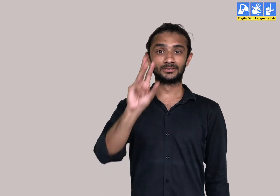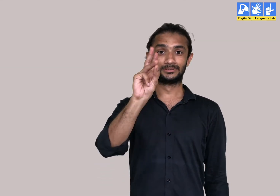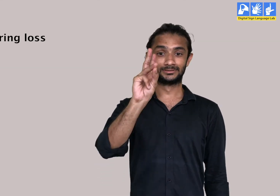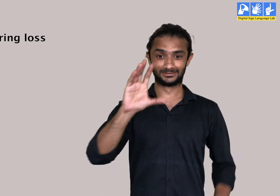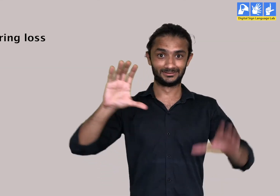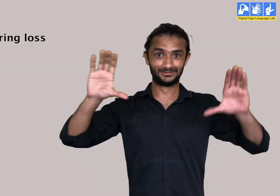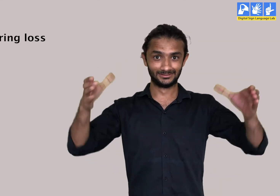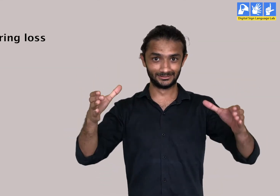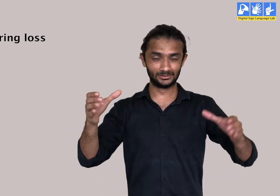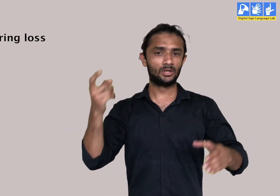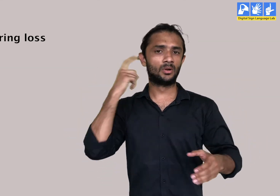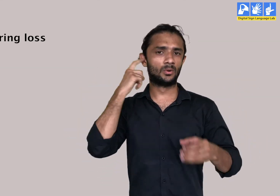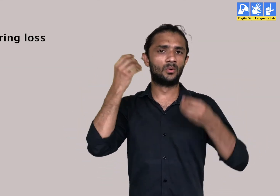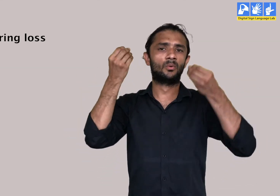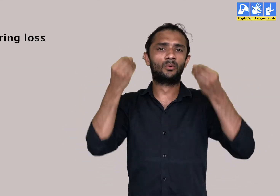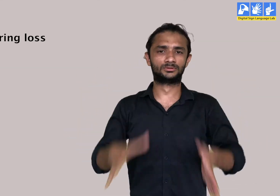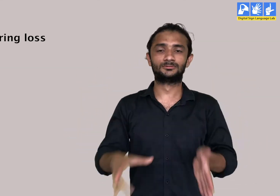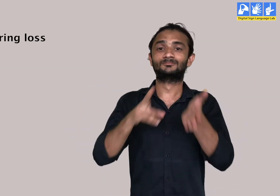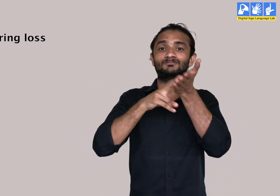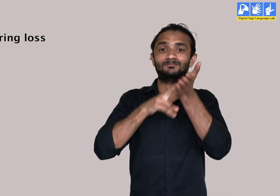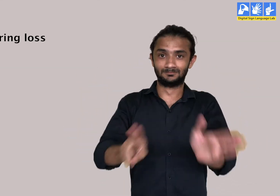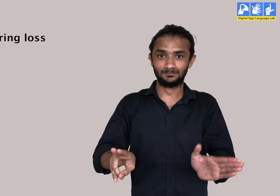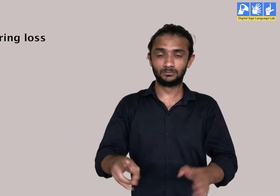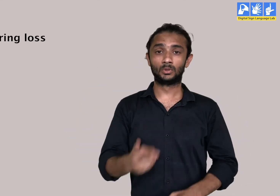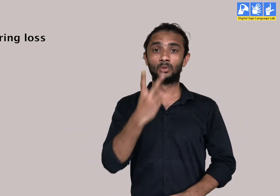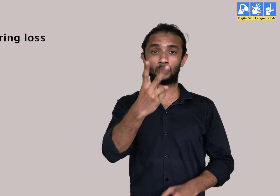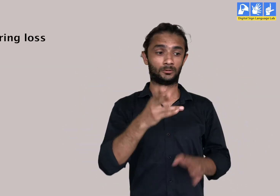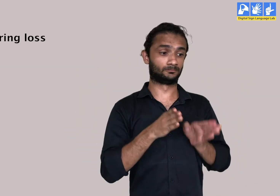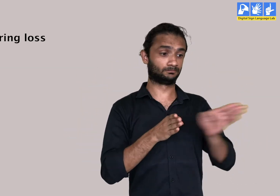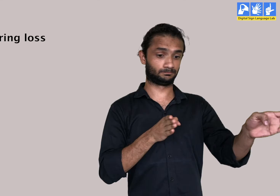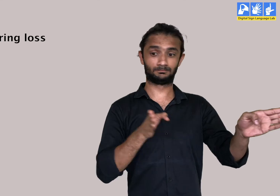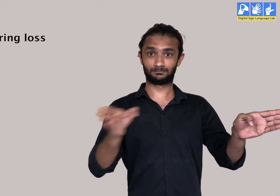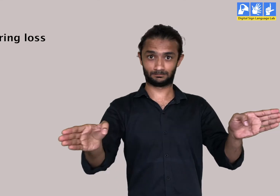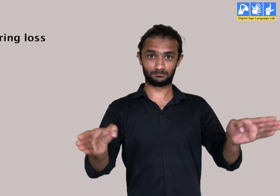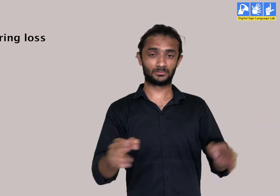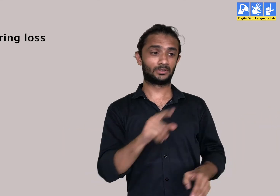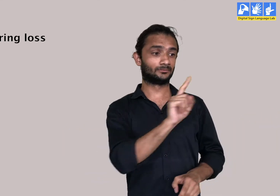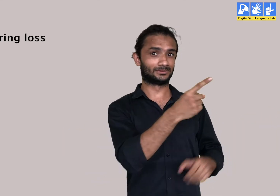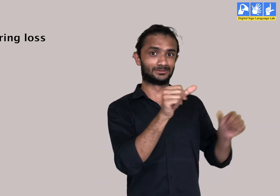Third classification is nature of hearing loss. It is divided into two types: